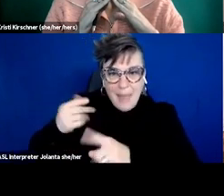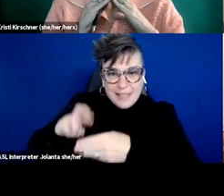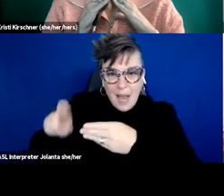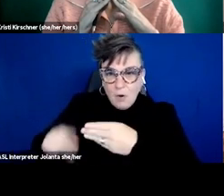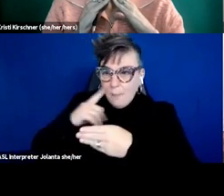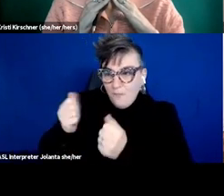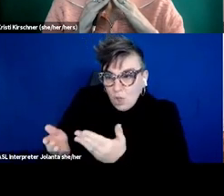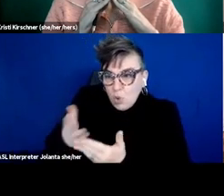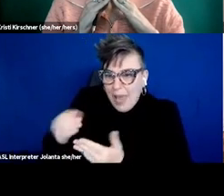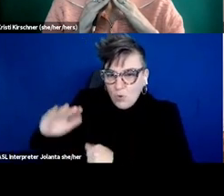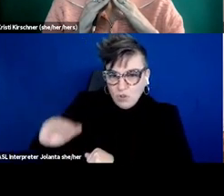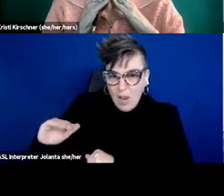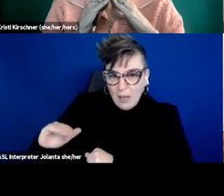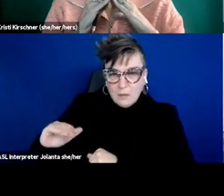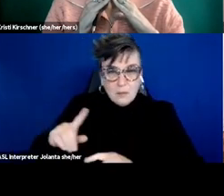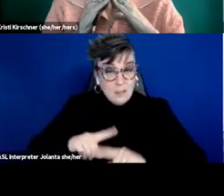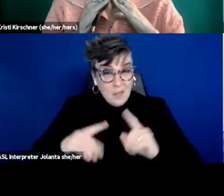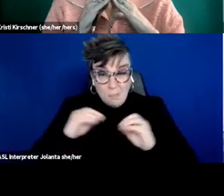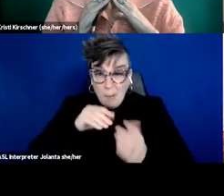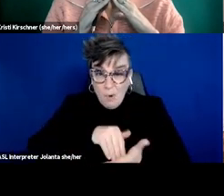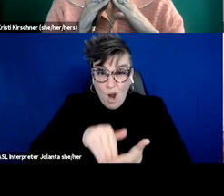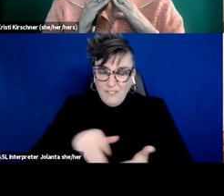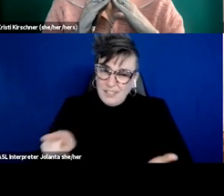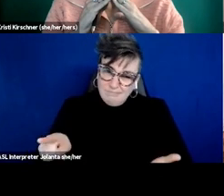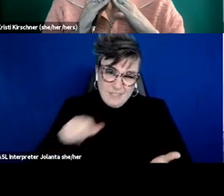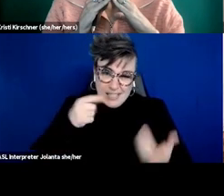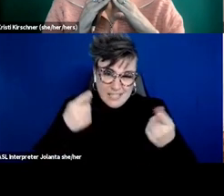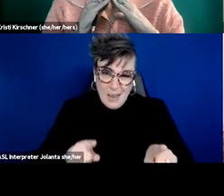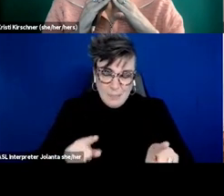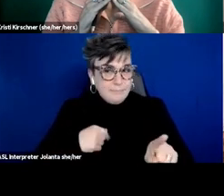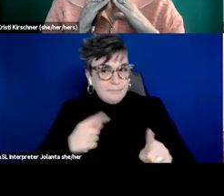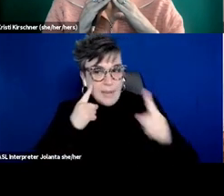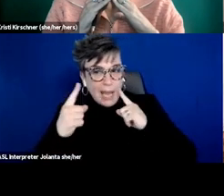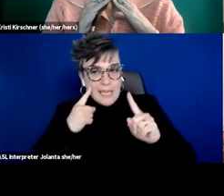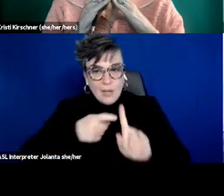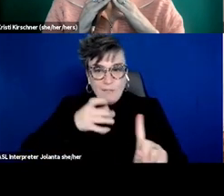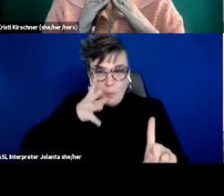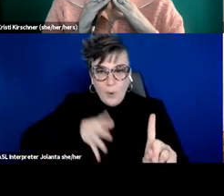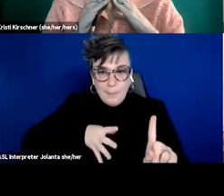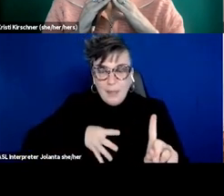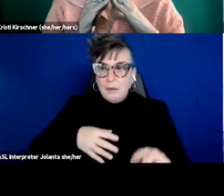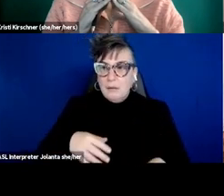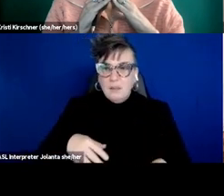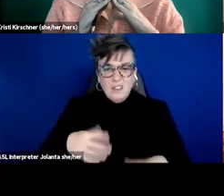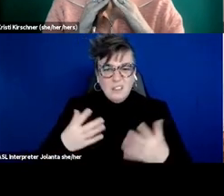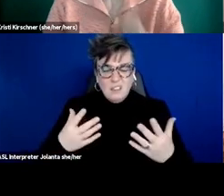child. But more often, than not, I hear from women that they are quickly referred out to